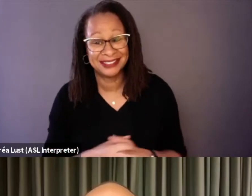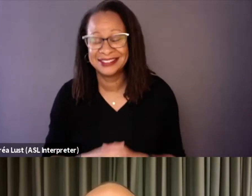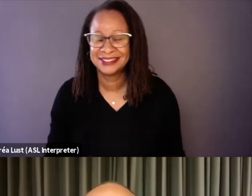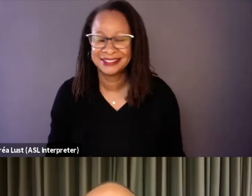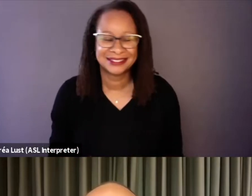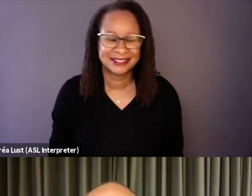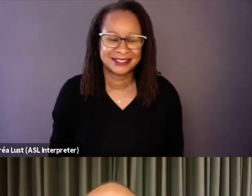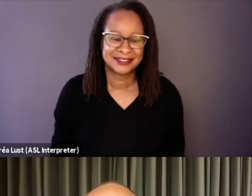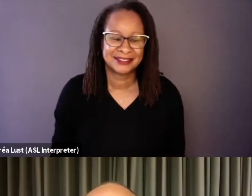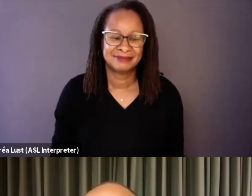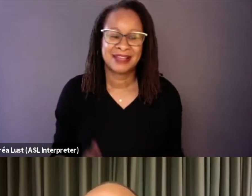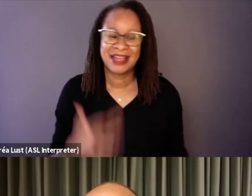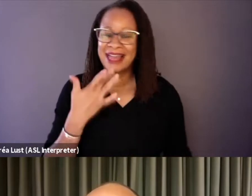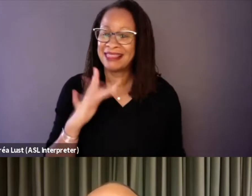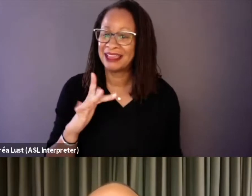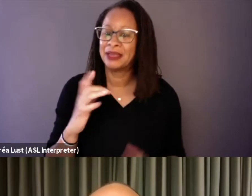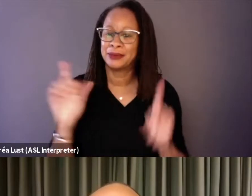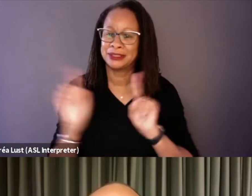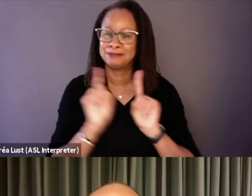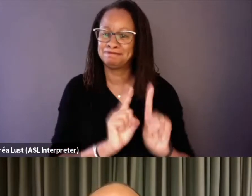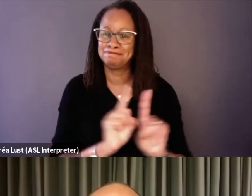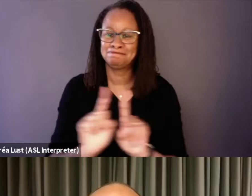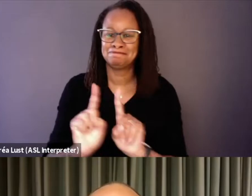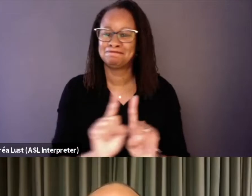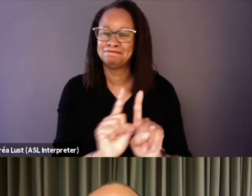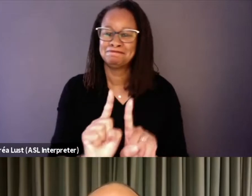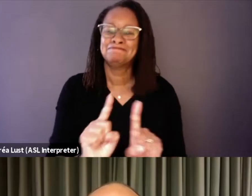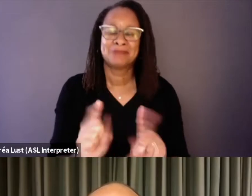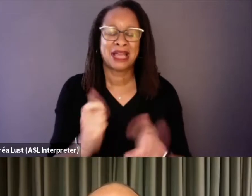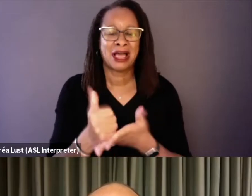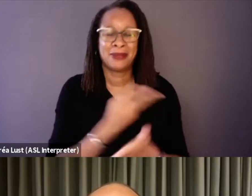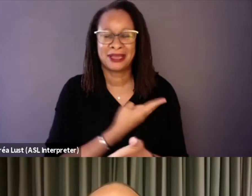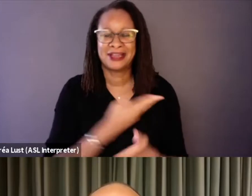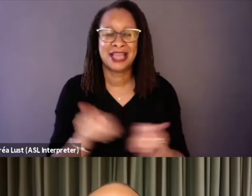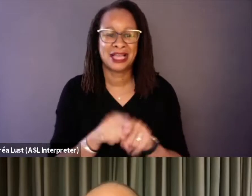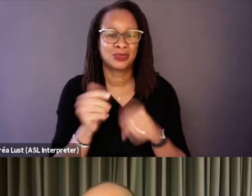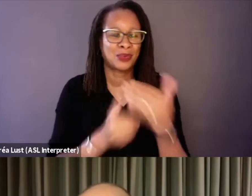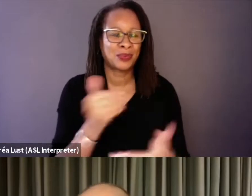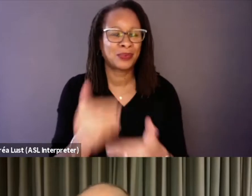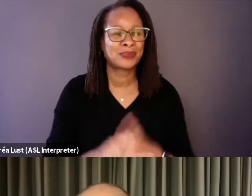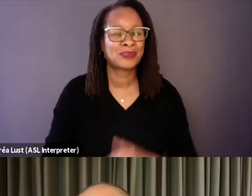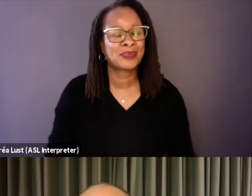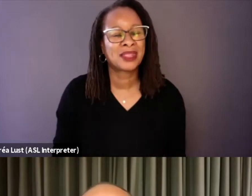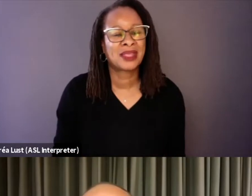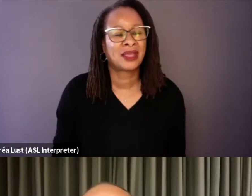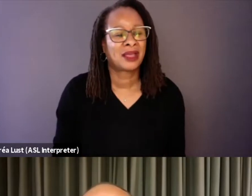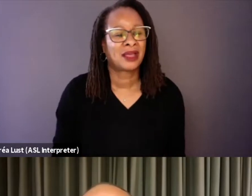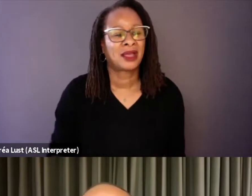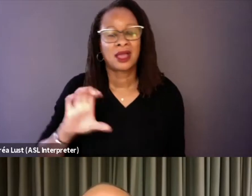Luckily he was by our side helping us all the way. And Chris, how much did you know about him